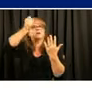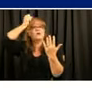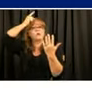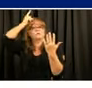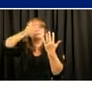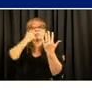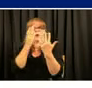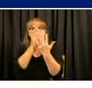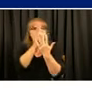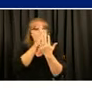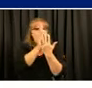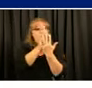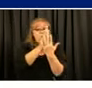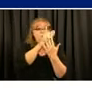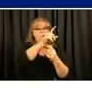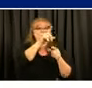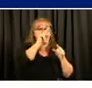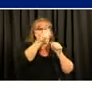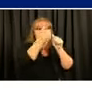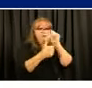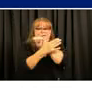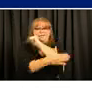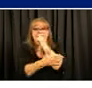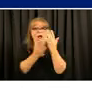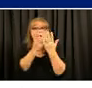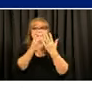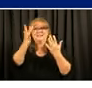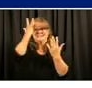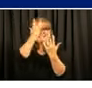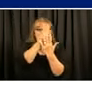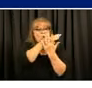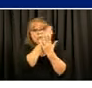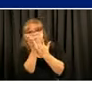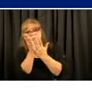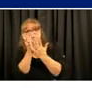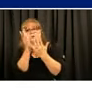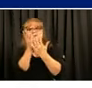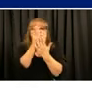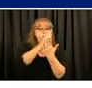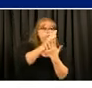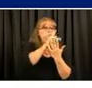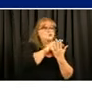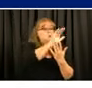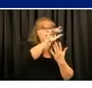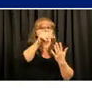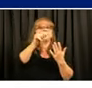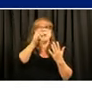health keep the economy growing those are the important uh aspects that are that are critical